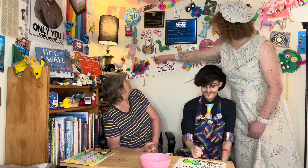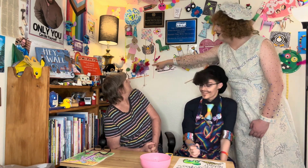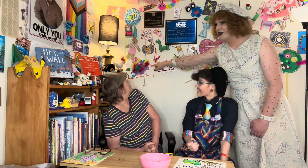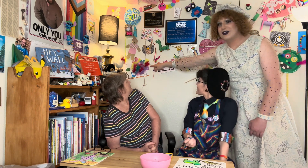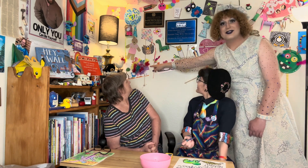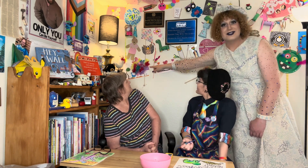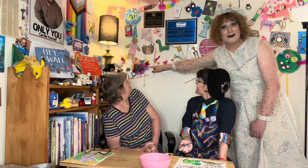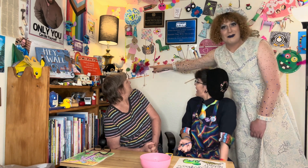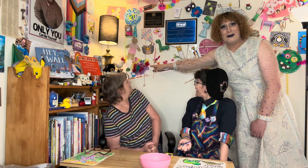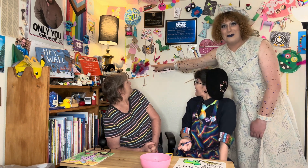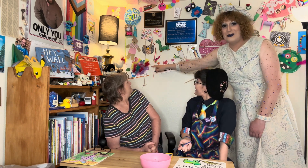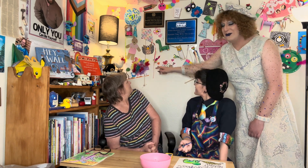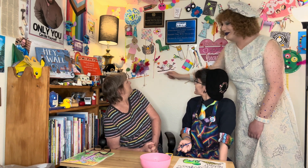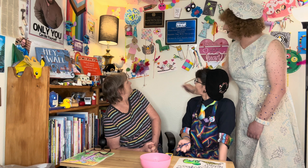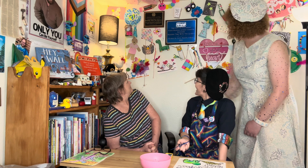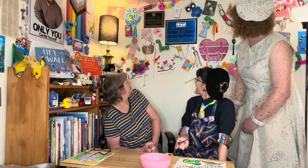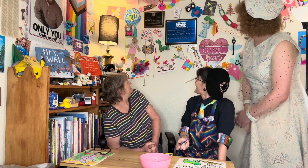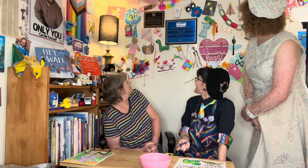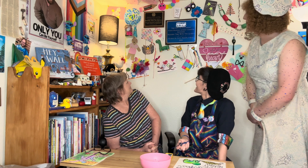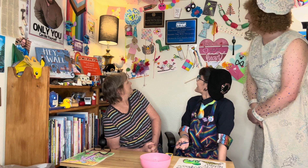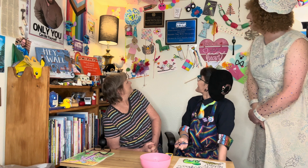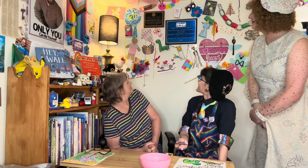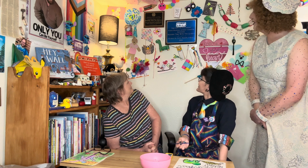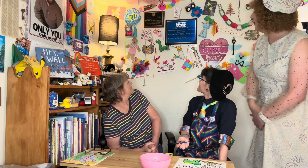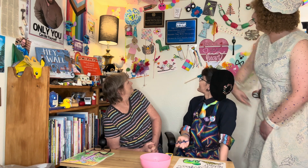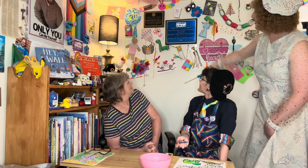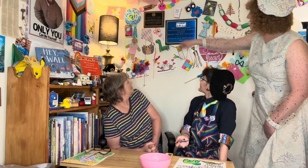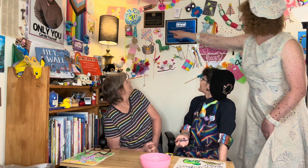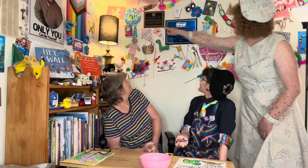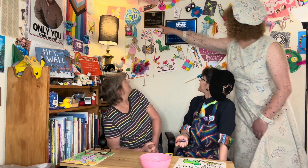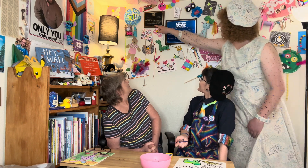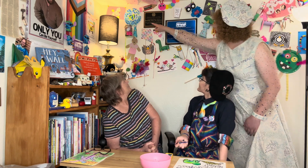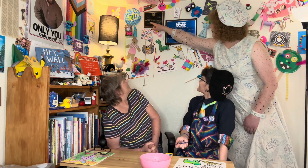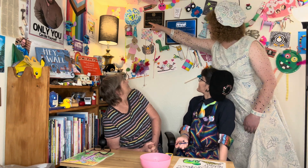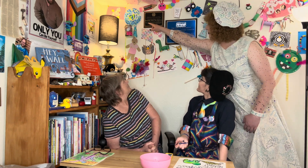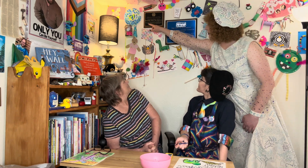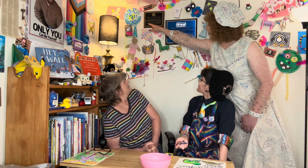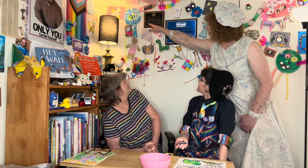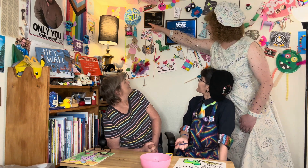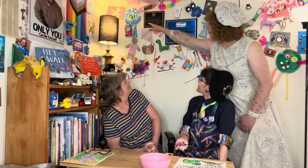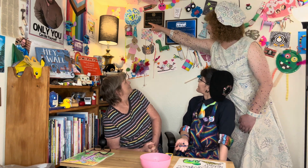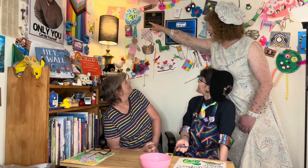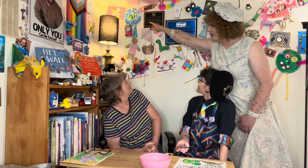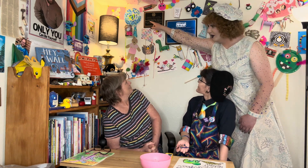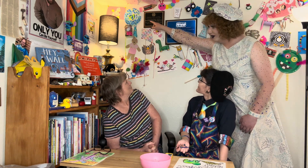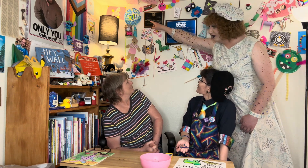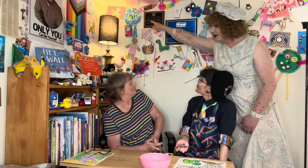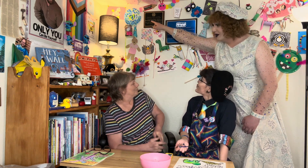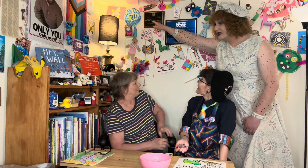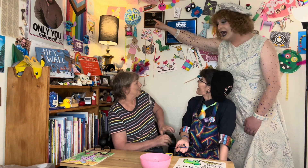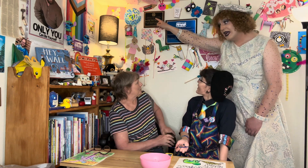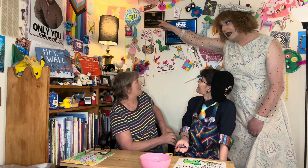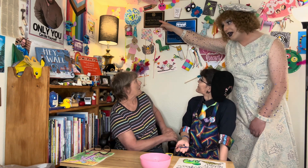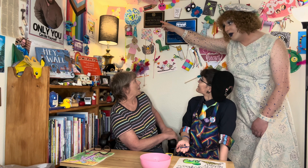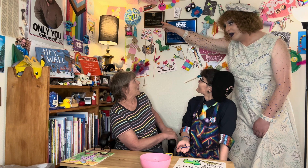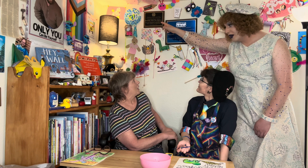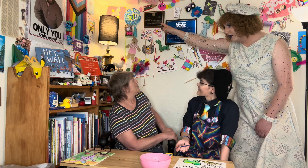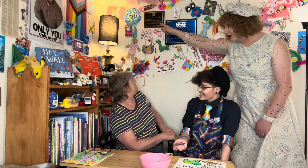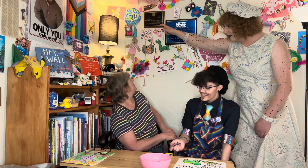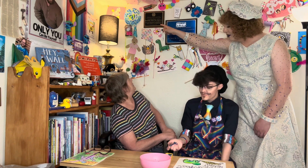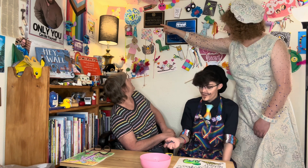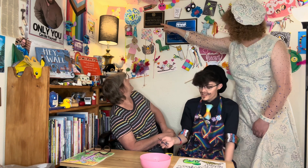Feathers! Pretty nice. Oh! Here's one we did with marker and water. It's kind of like watercolor! KAI: It's very